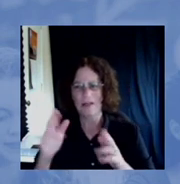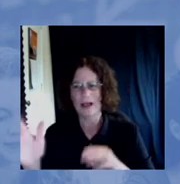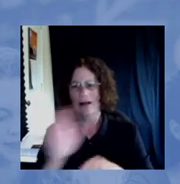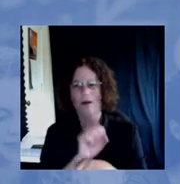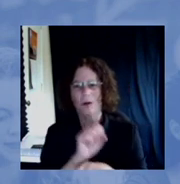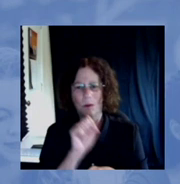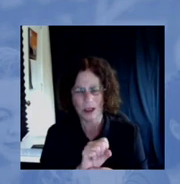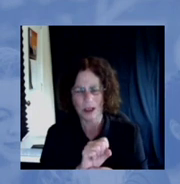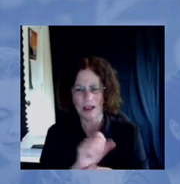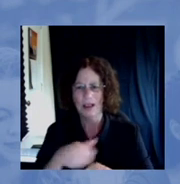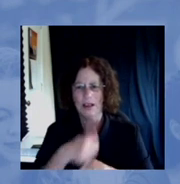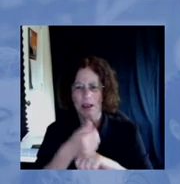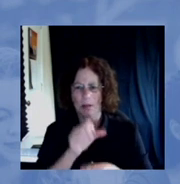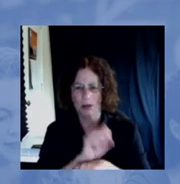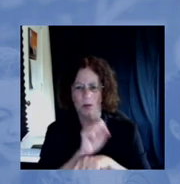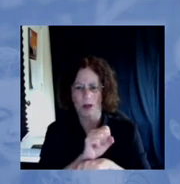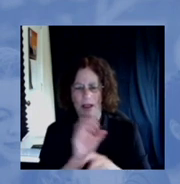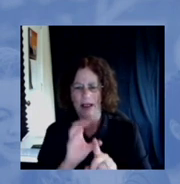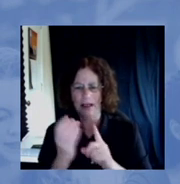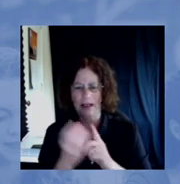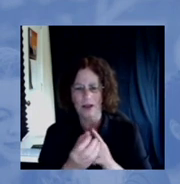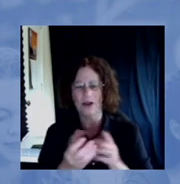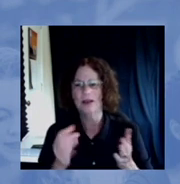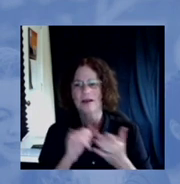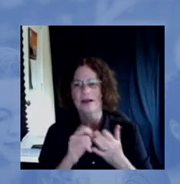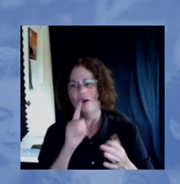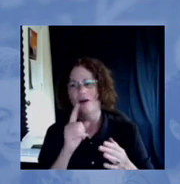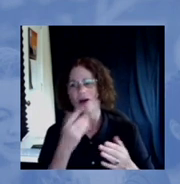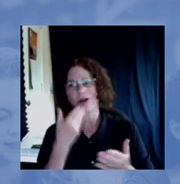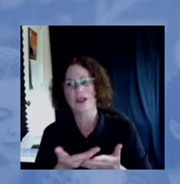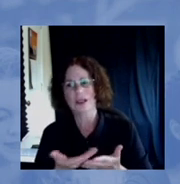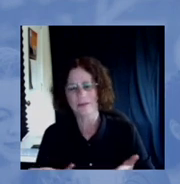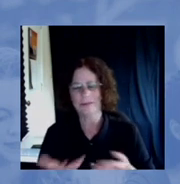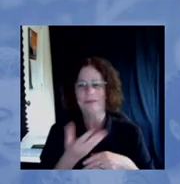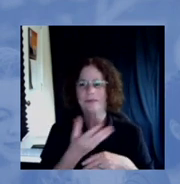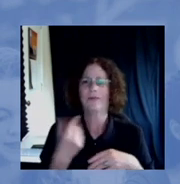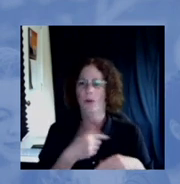WORKING CONDITIONS THAT ARE ACTUALLY INVITING. AND WE WILL ACCEPT ALL THE FEDERAL GOVERNMENT